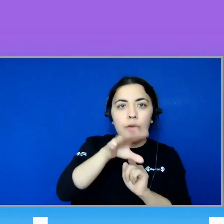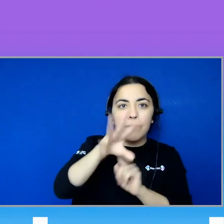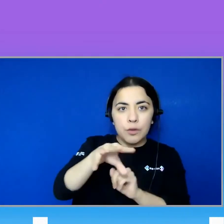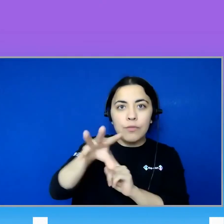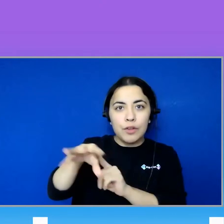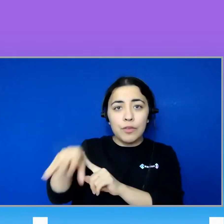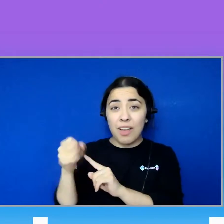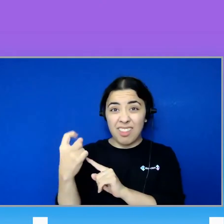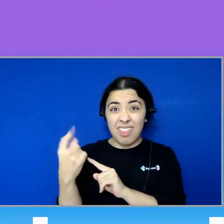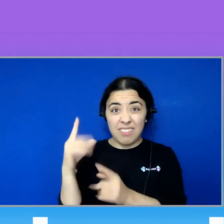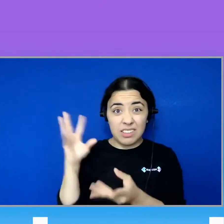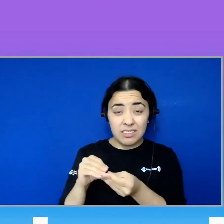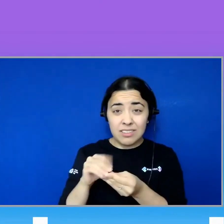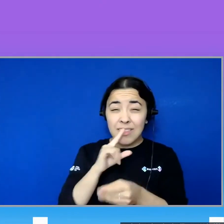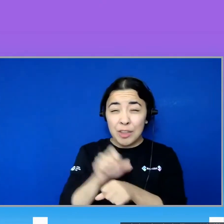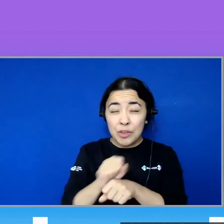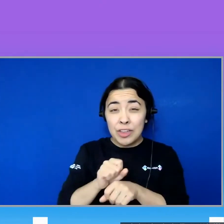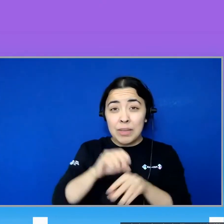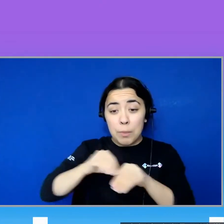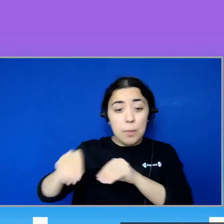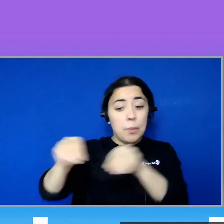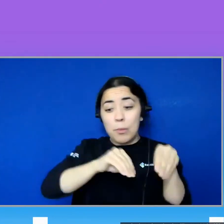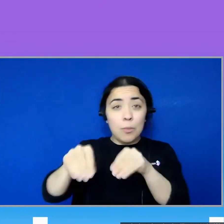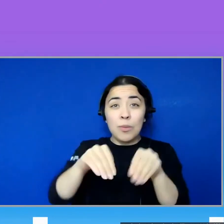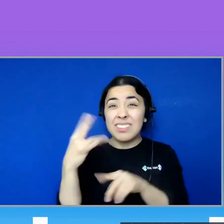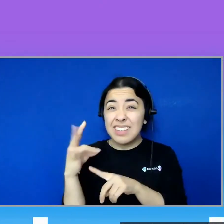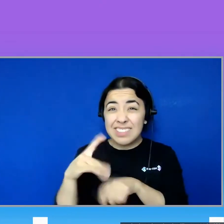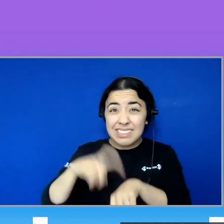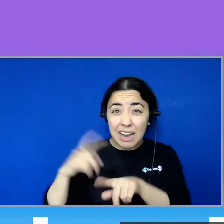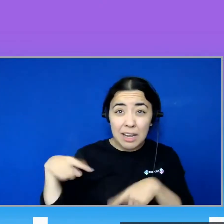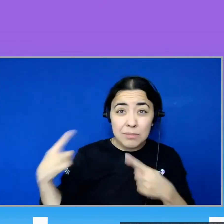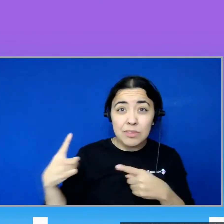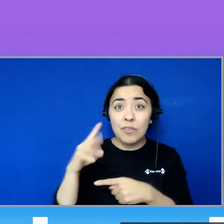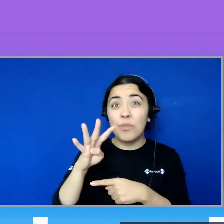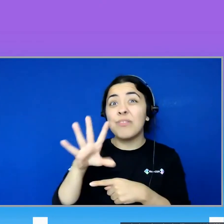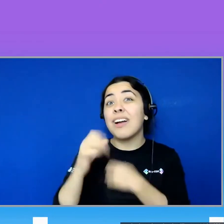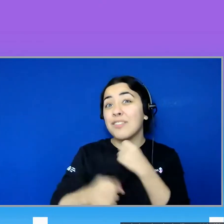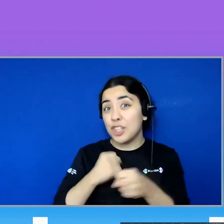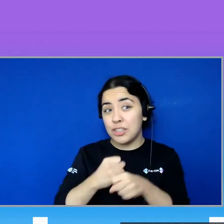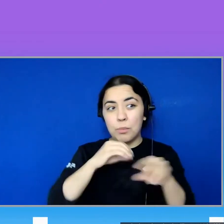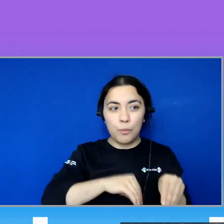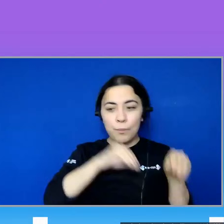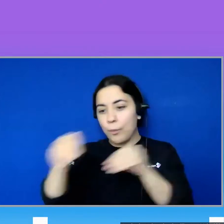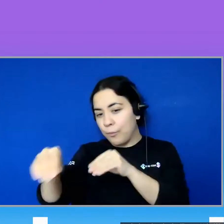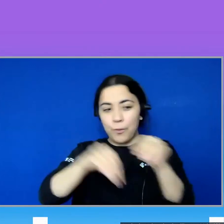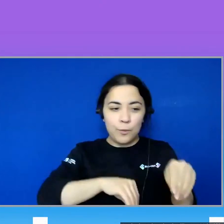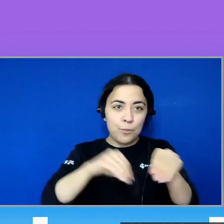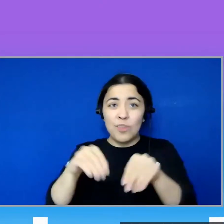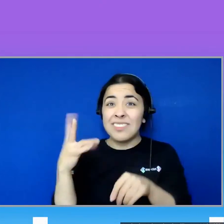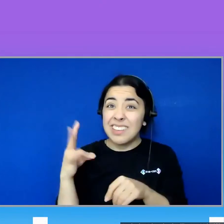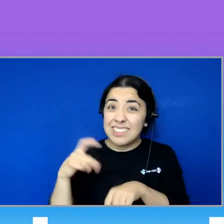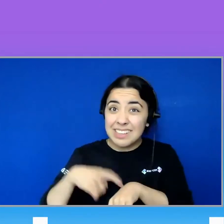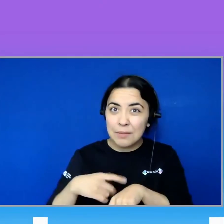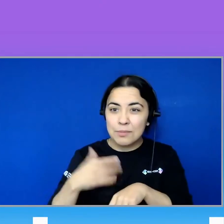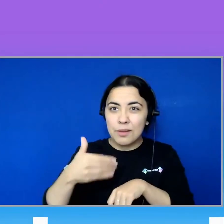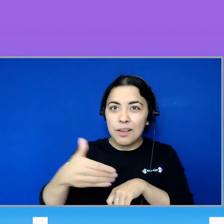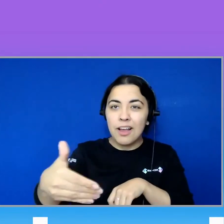been moved literally 17 times